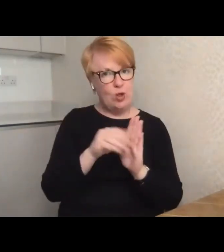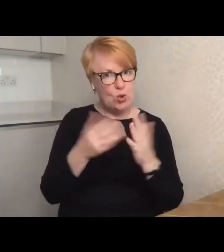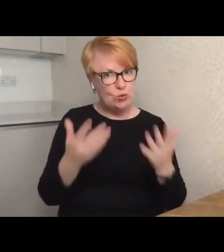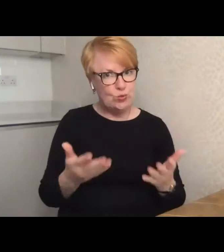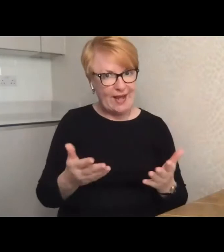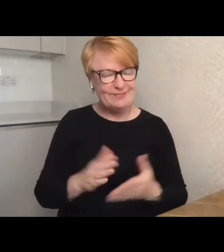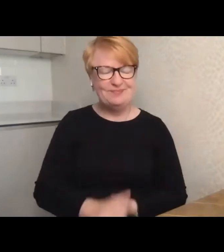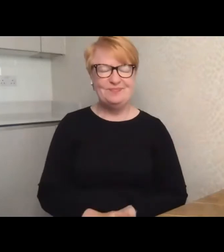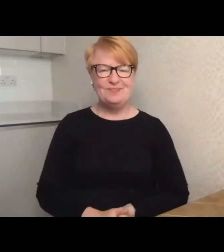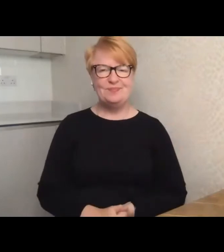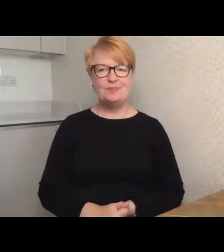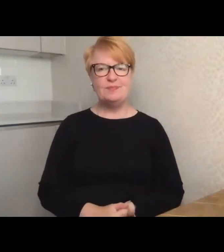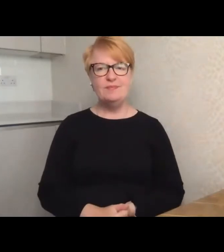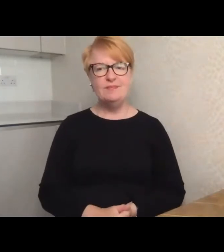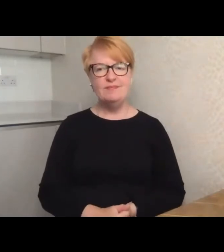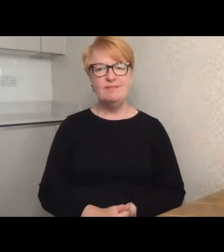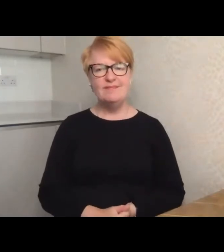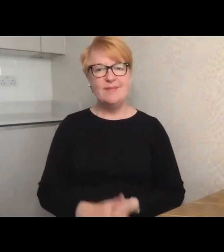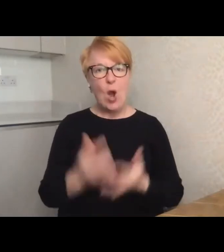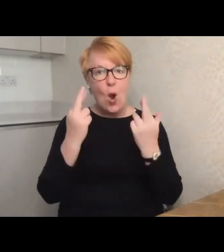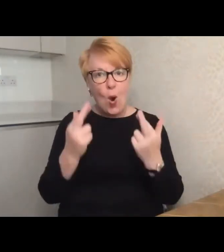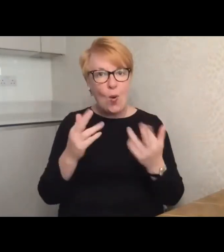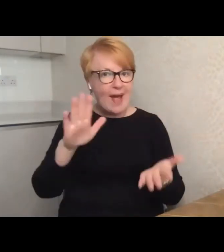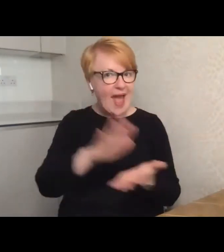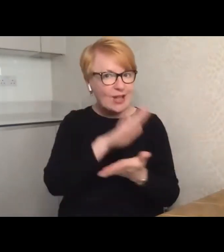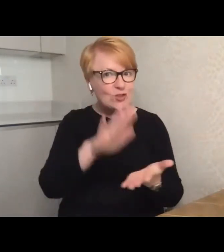I do hope you enjoyed the event today. And once again, please contact us